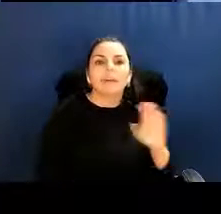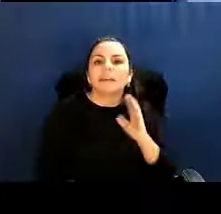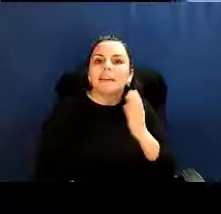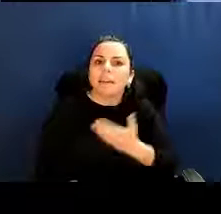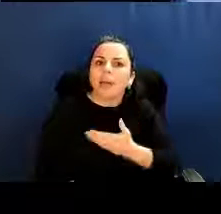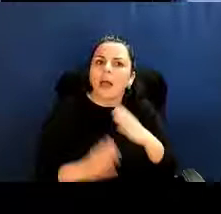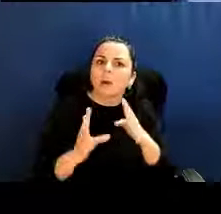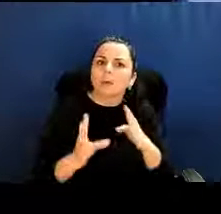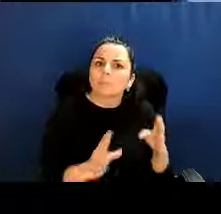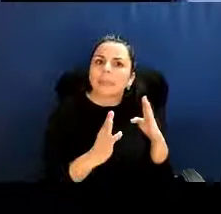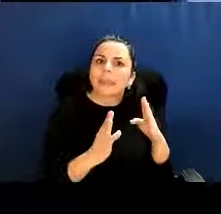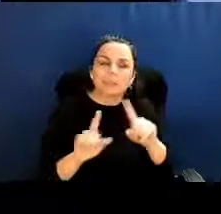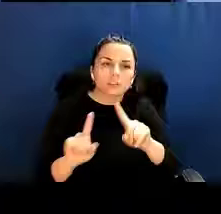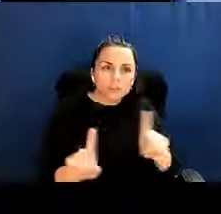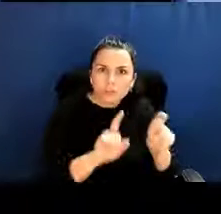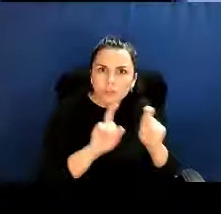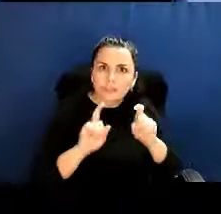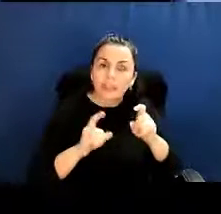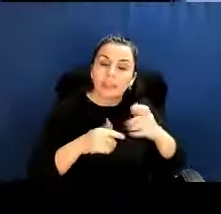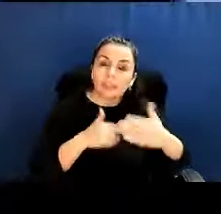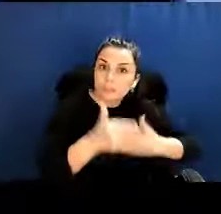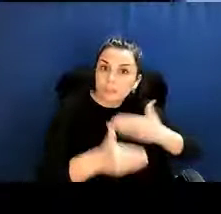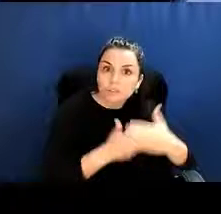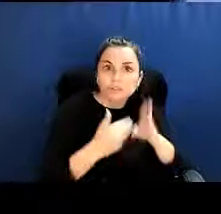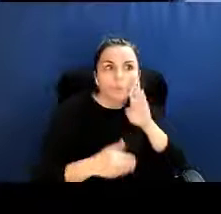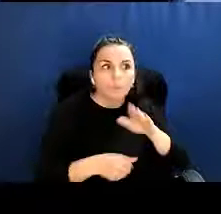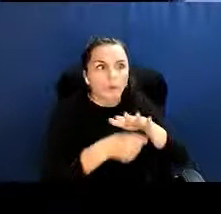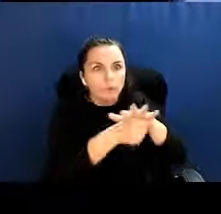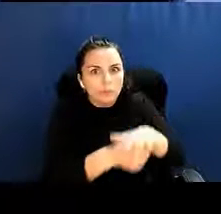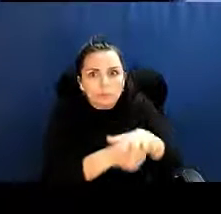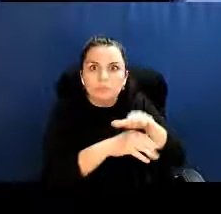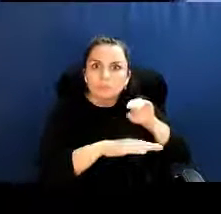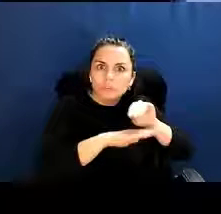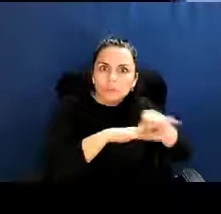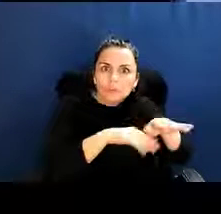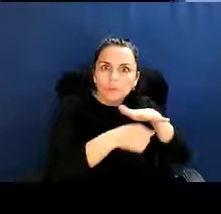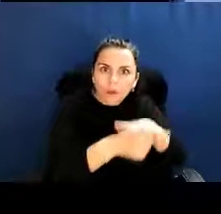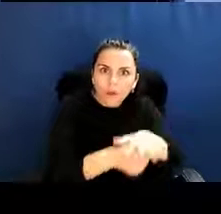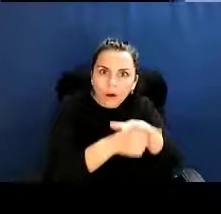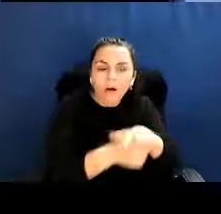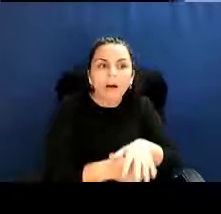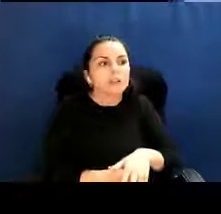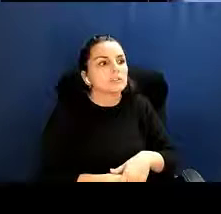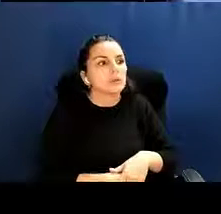are likely to cause potential distress or prompt an emotional response from participants,